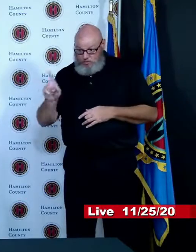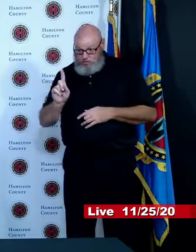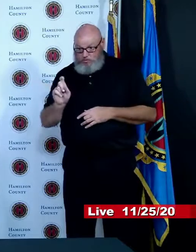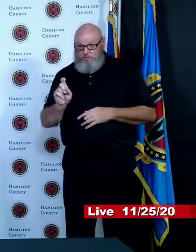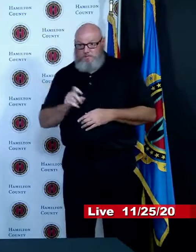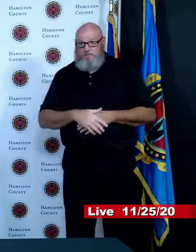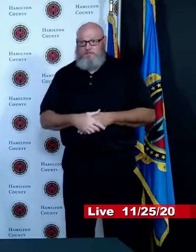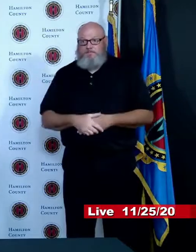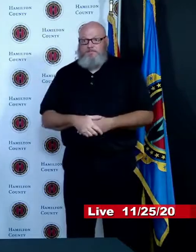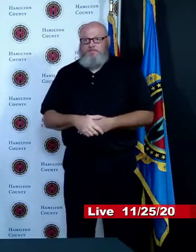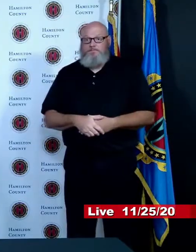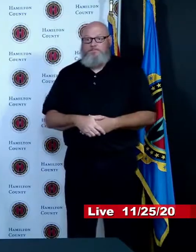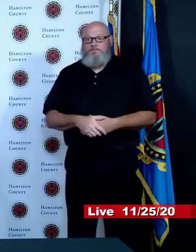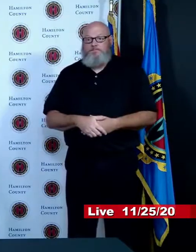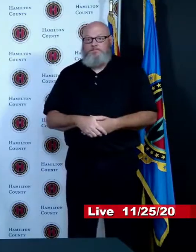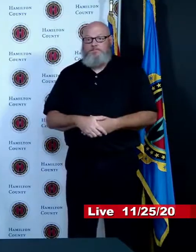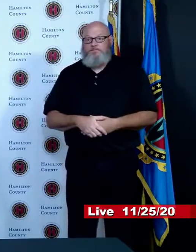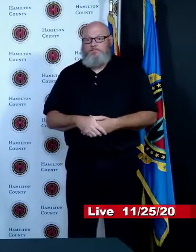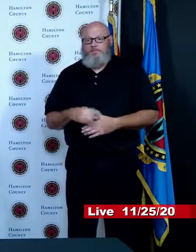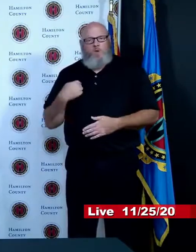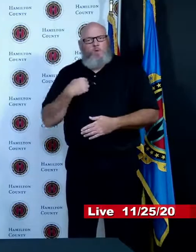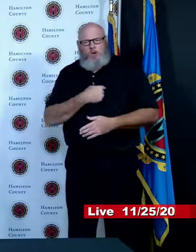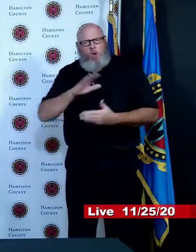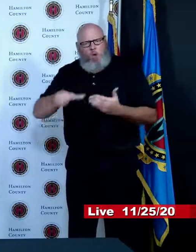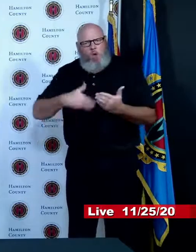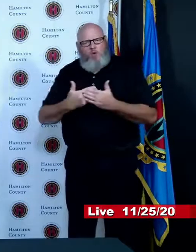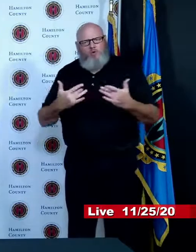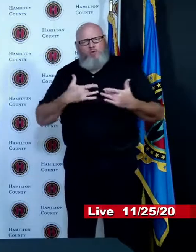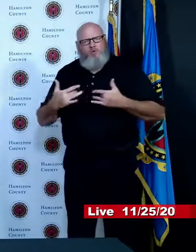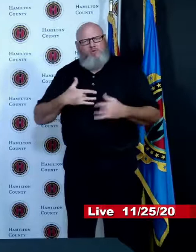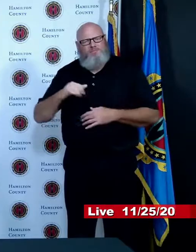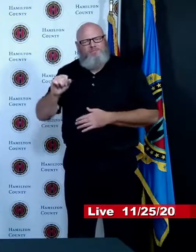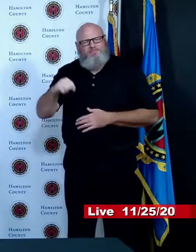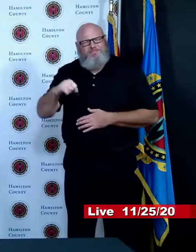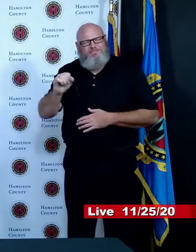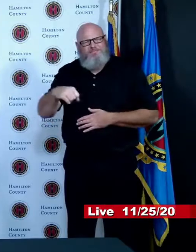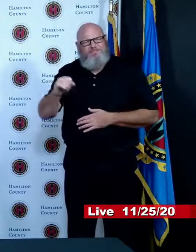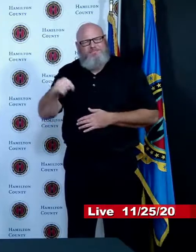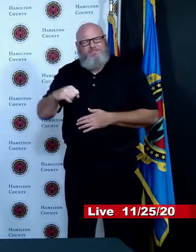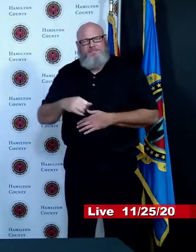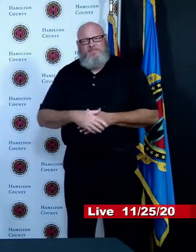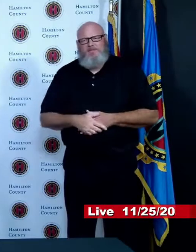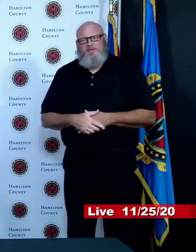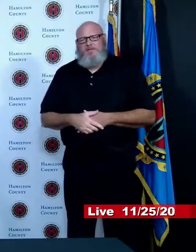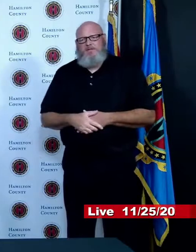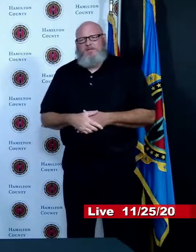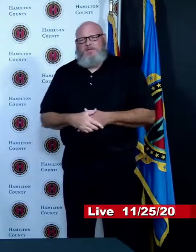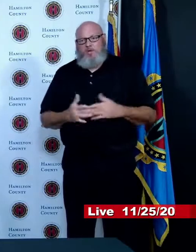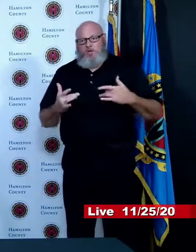think we're all concerned we're concerned about the individuals that aren't not heeding the advice